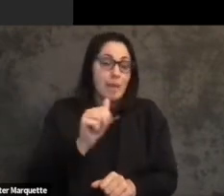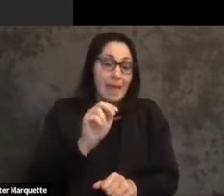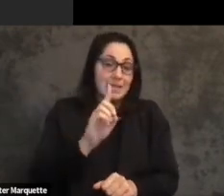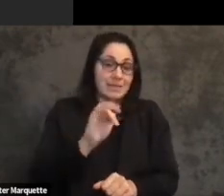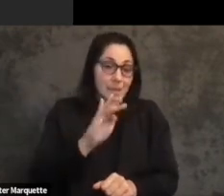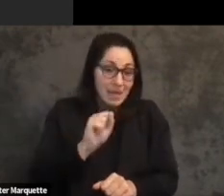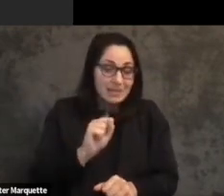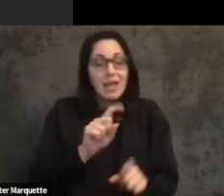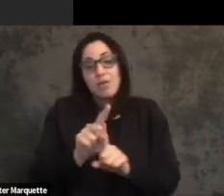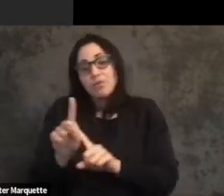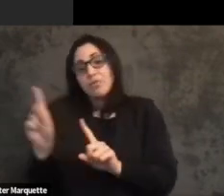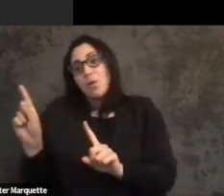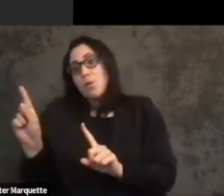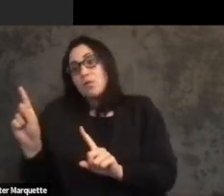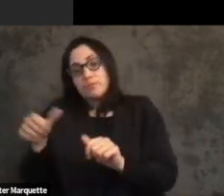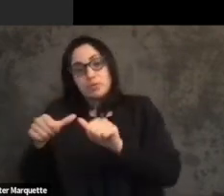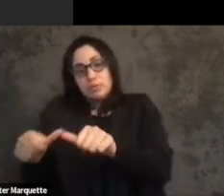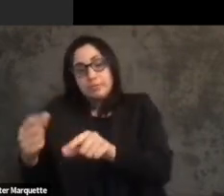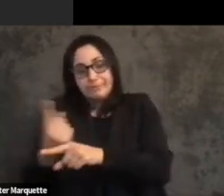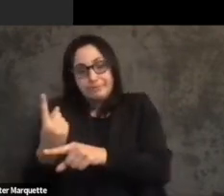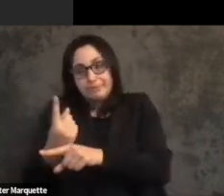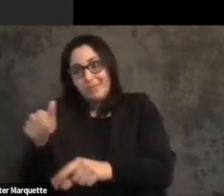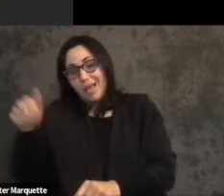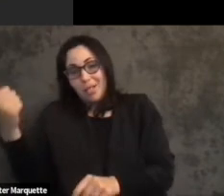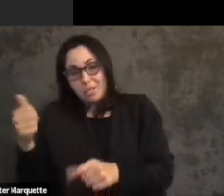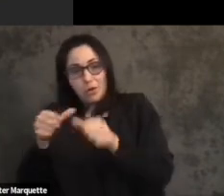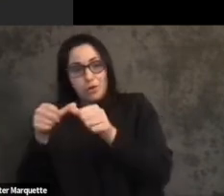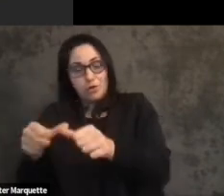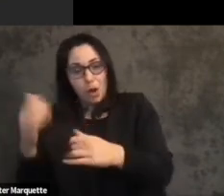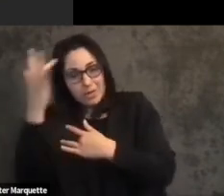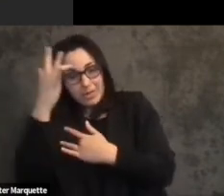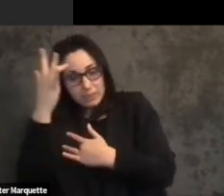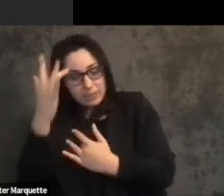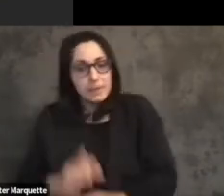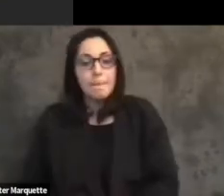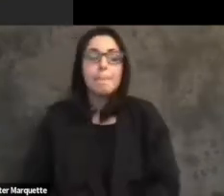on and is needed for the lives of disabled and chronically ill people in other pandemics